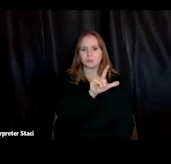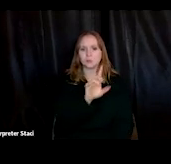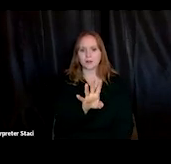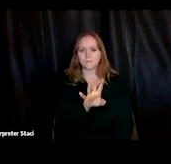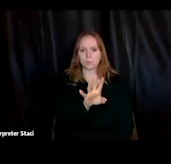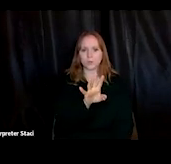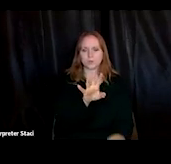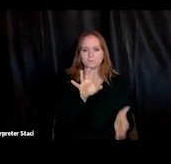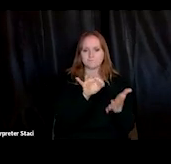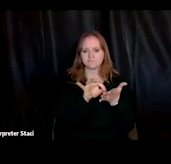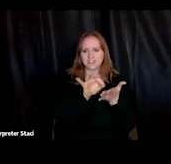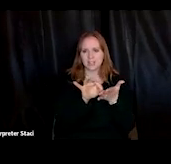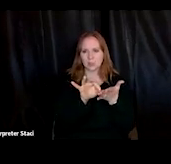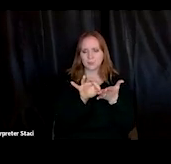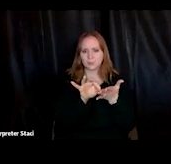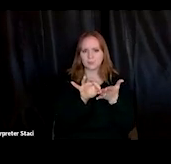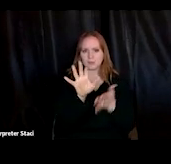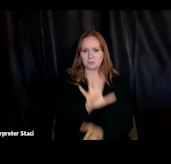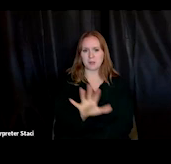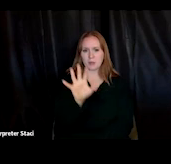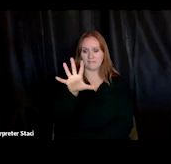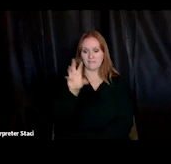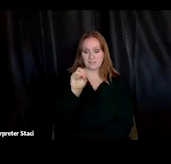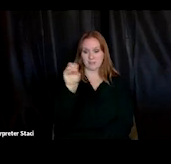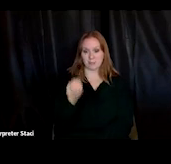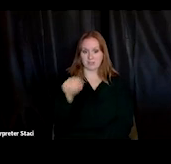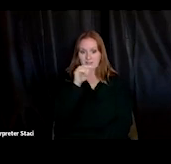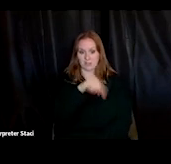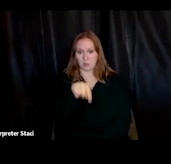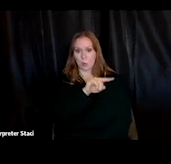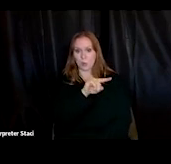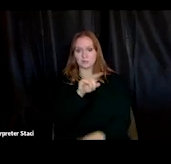And approximately 50% of those are unsheltered,